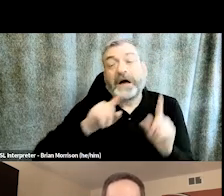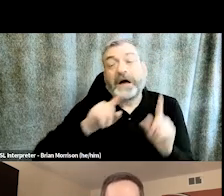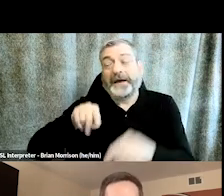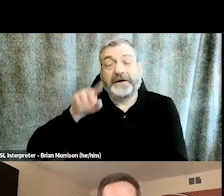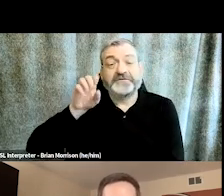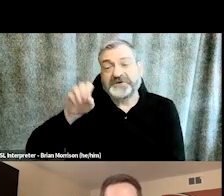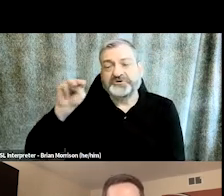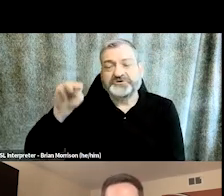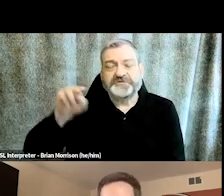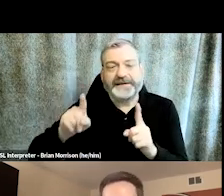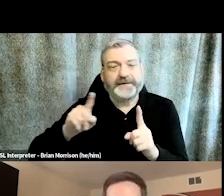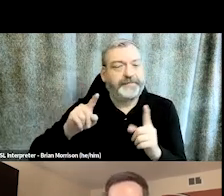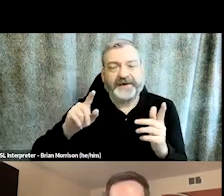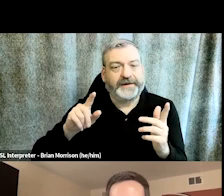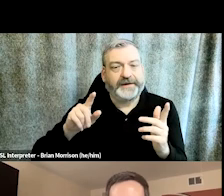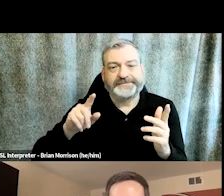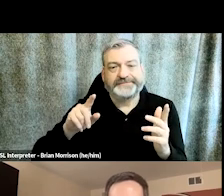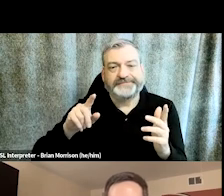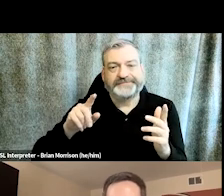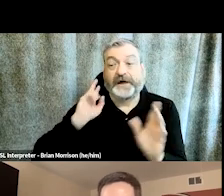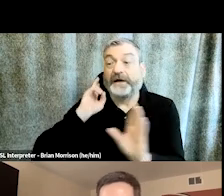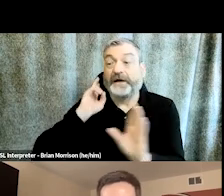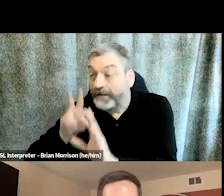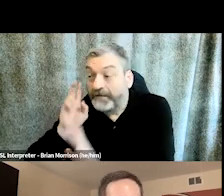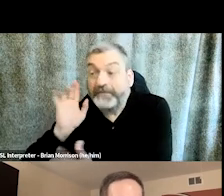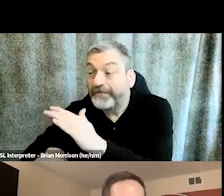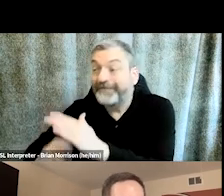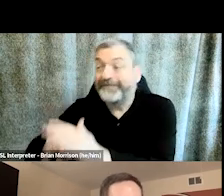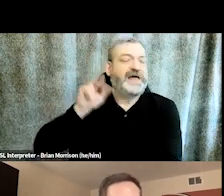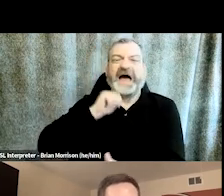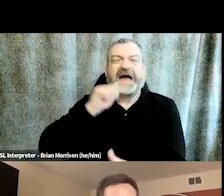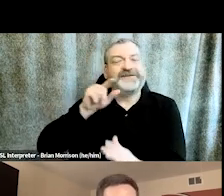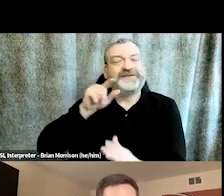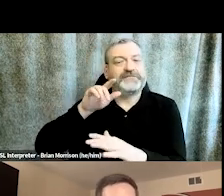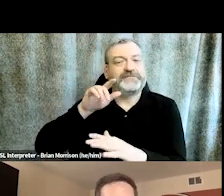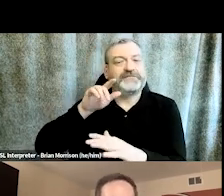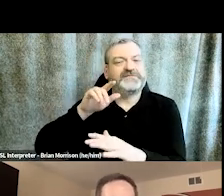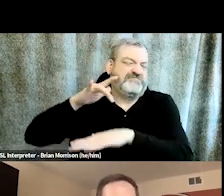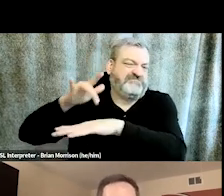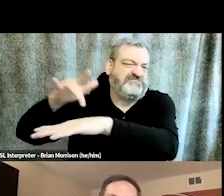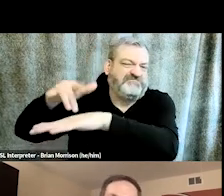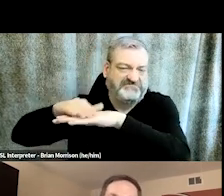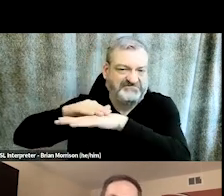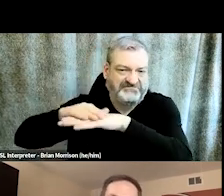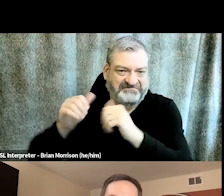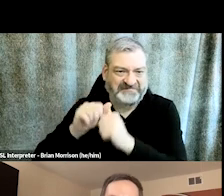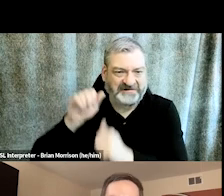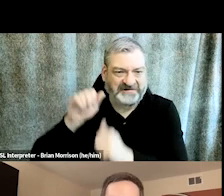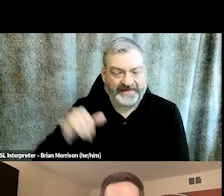I kind of jump in and I jump back out and I go on with my day. So when people post about something that's really interesting to me and it says link